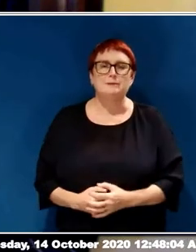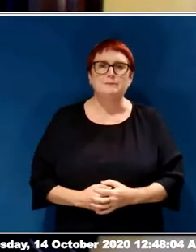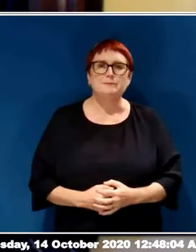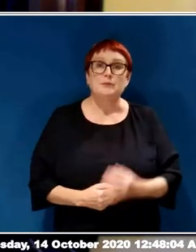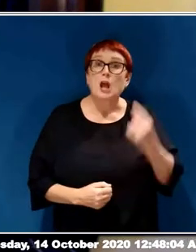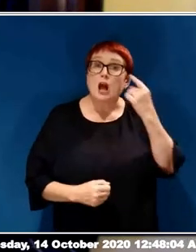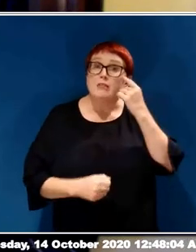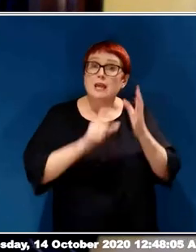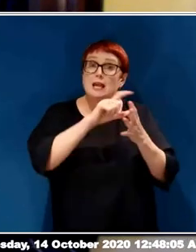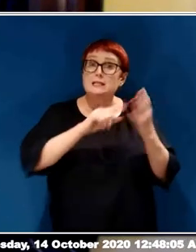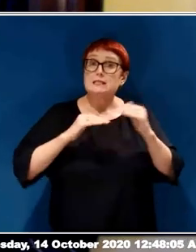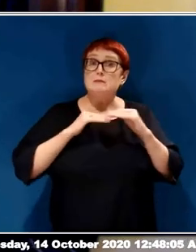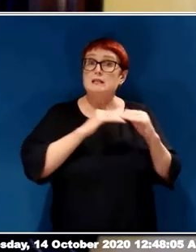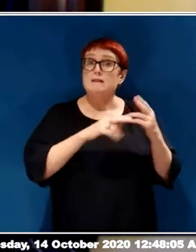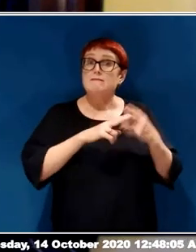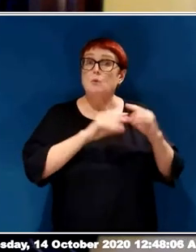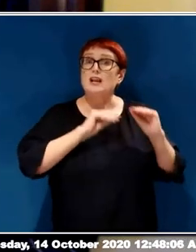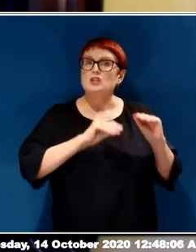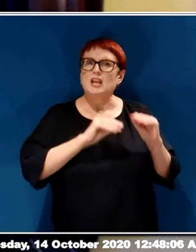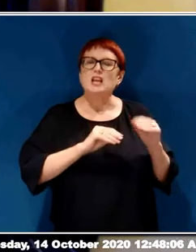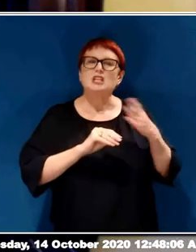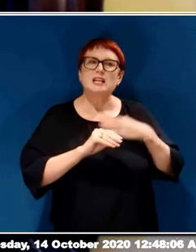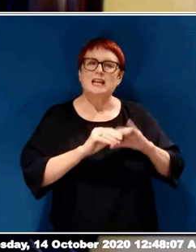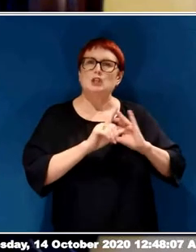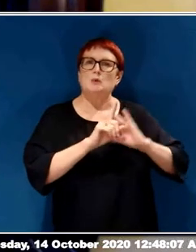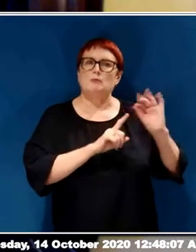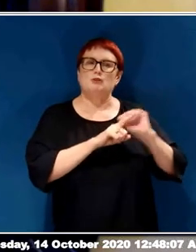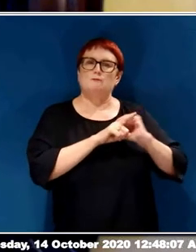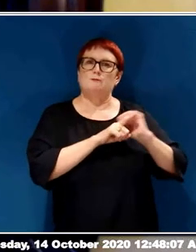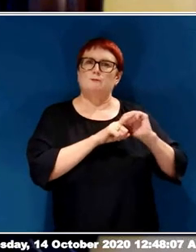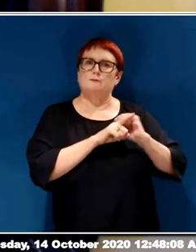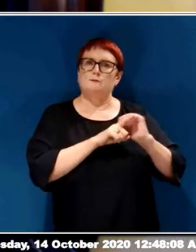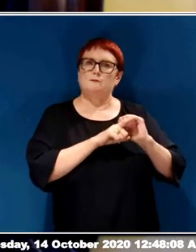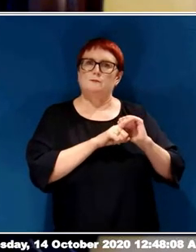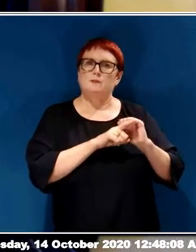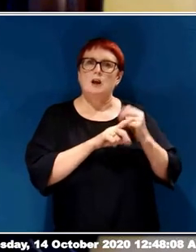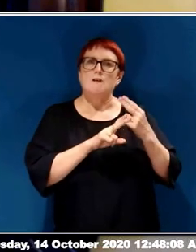compliance measures but I emphasise that I'm not a lawyer.